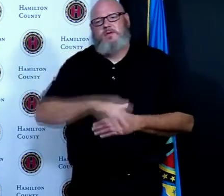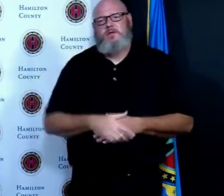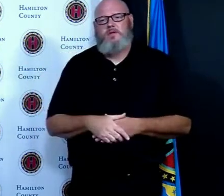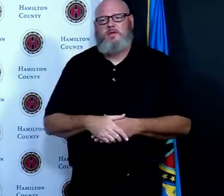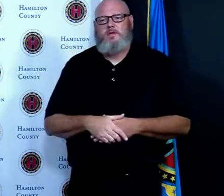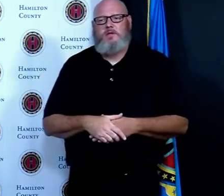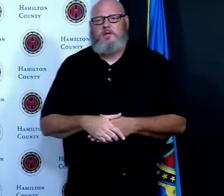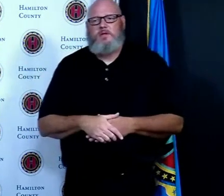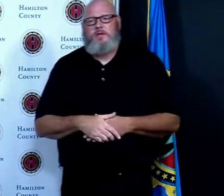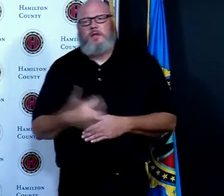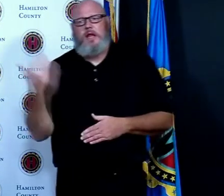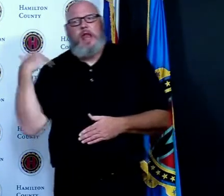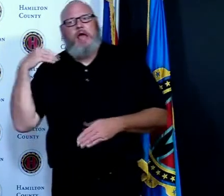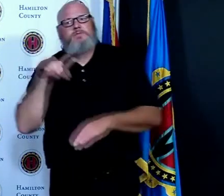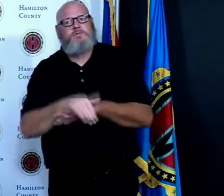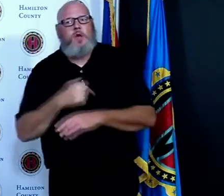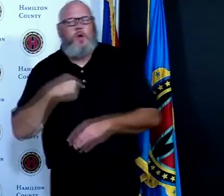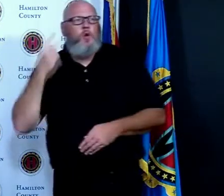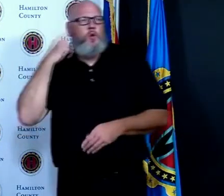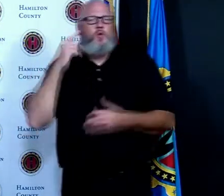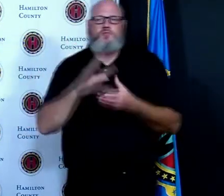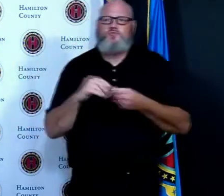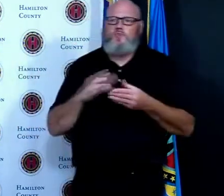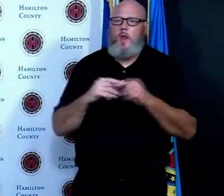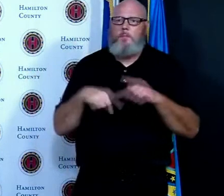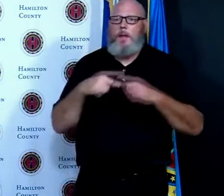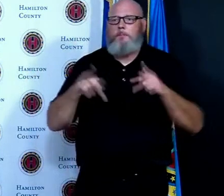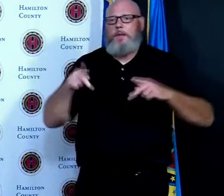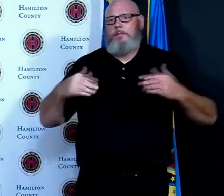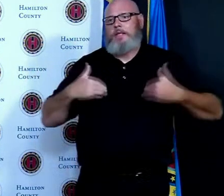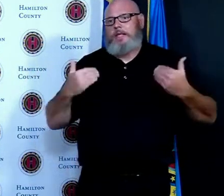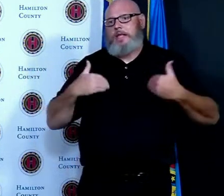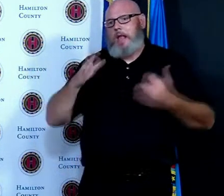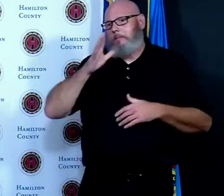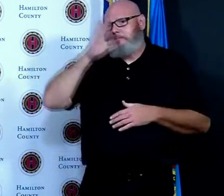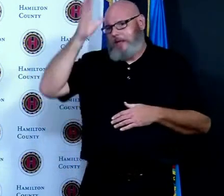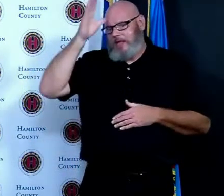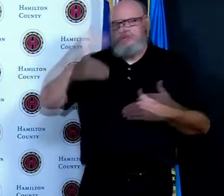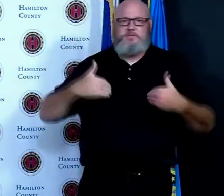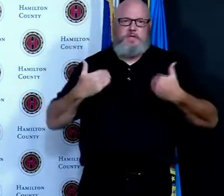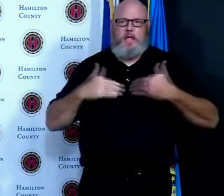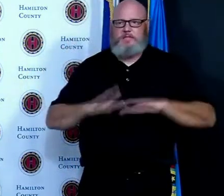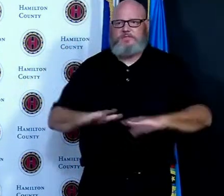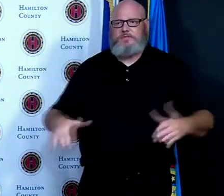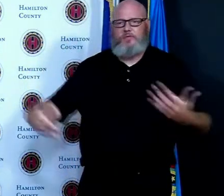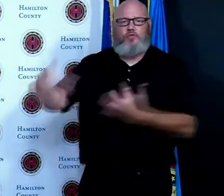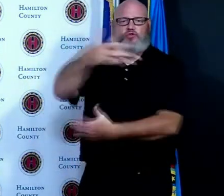about a group of young parents young kids you know socializing within their neighborhood they